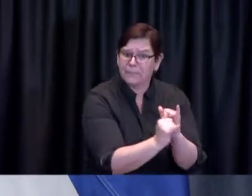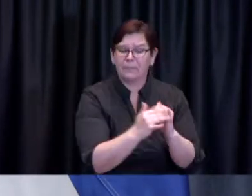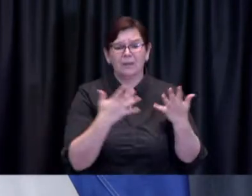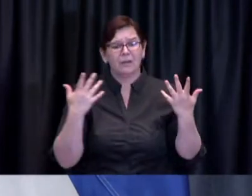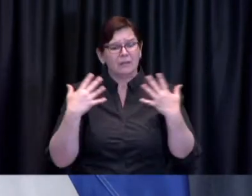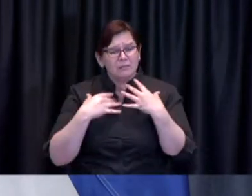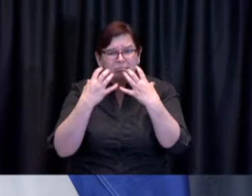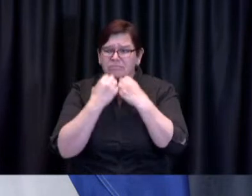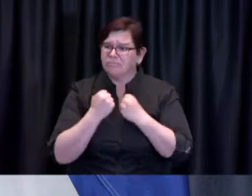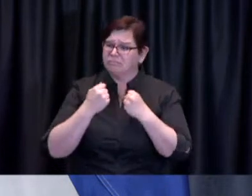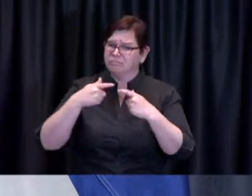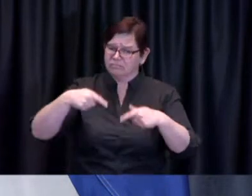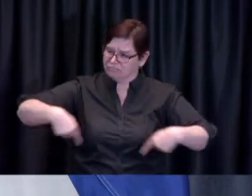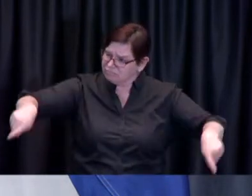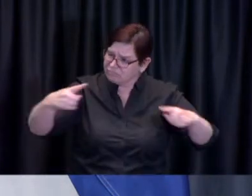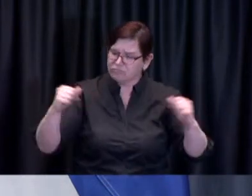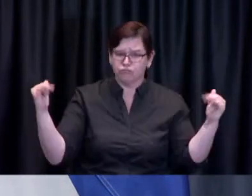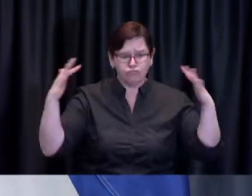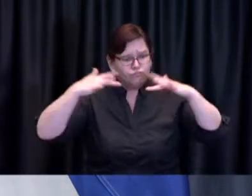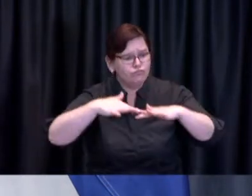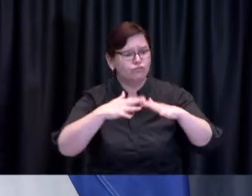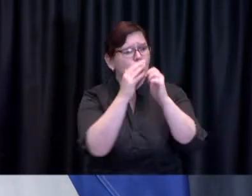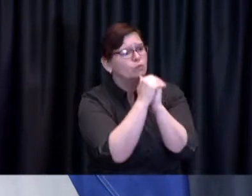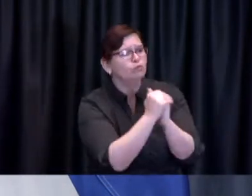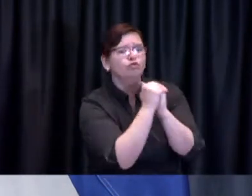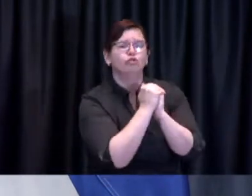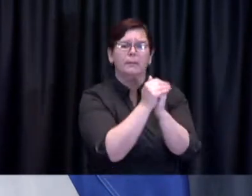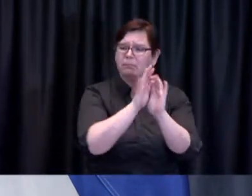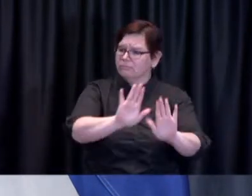and free of being attacked or threatened for their beliefs or for who they are